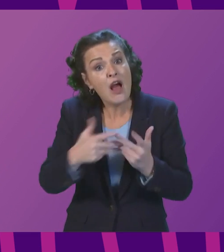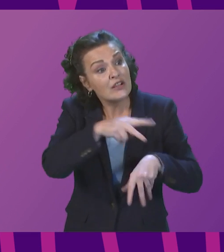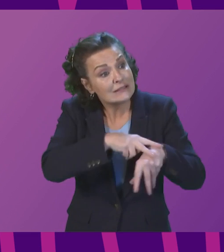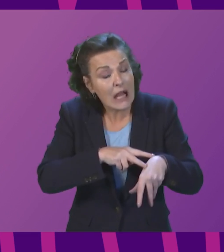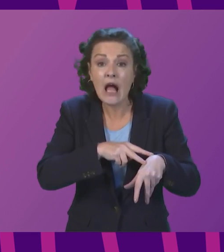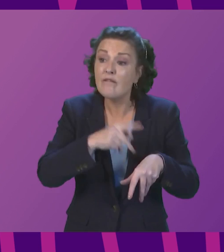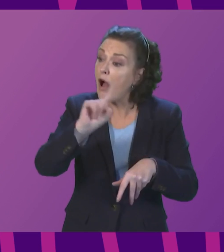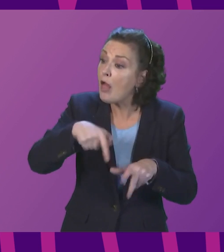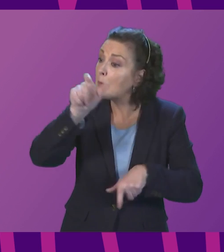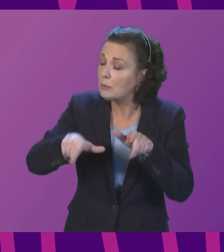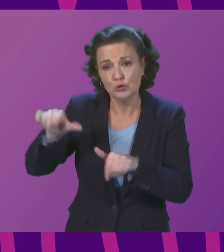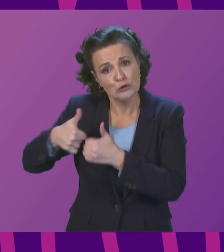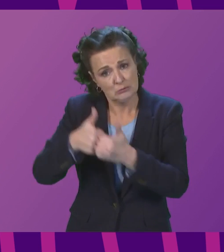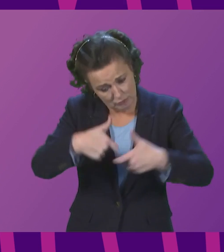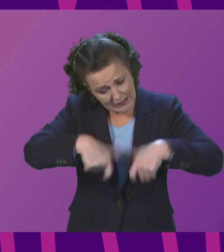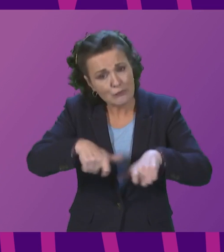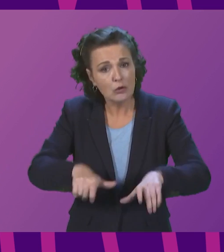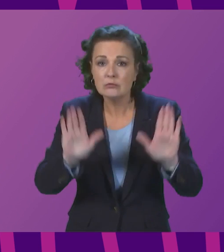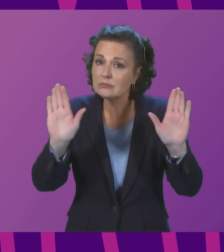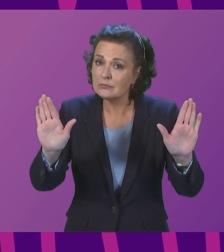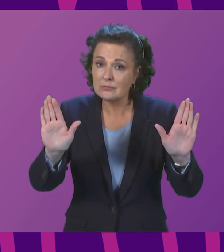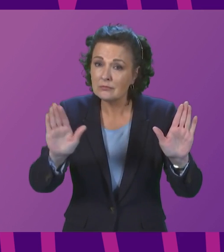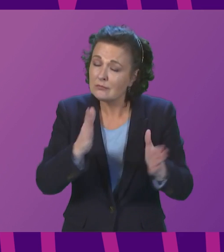In all the decisions that are we are taking right now, it is important that we balance